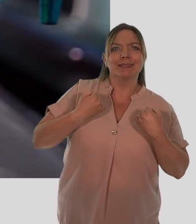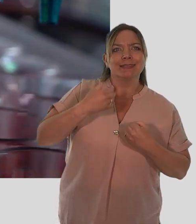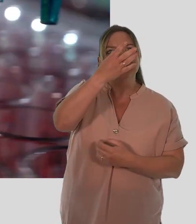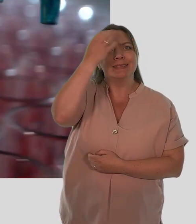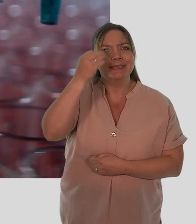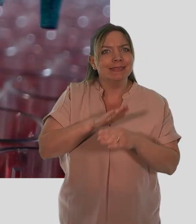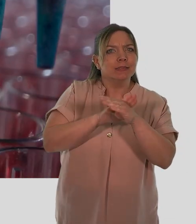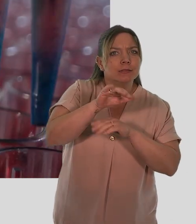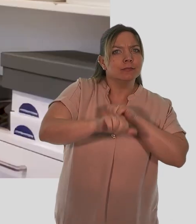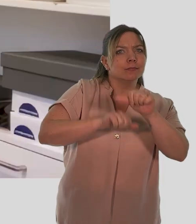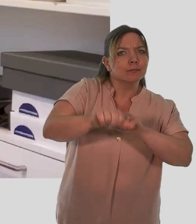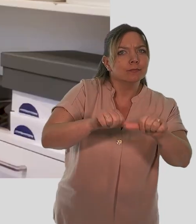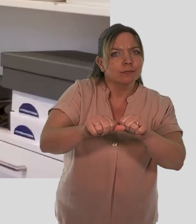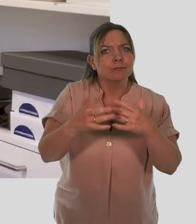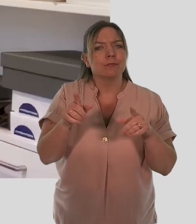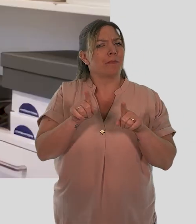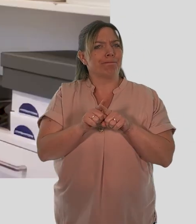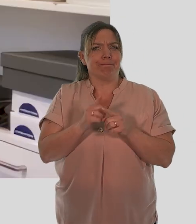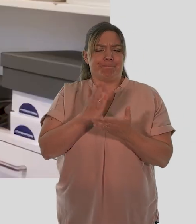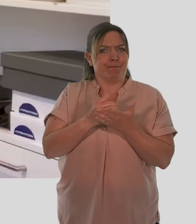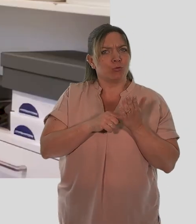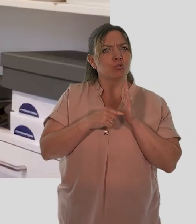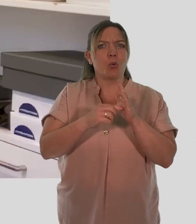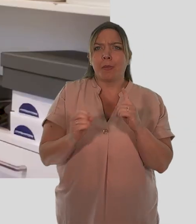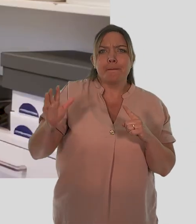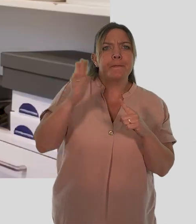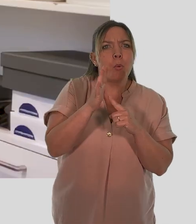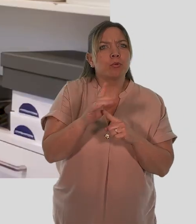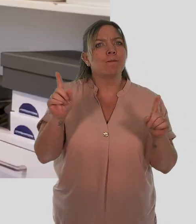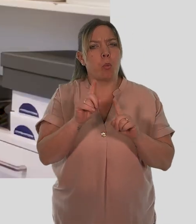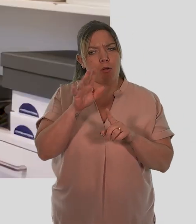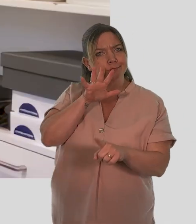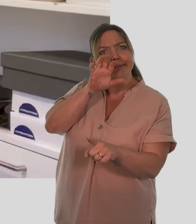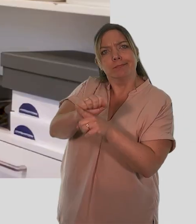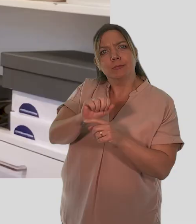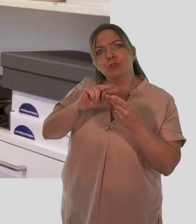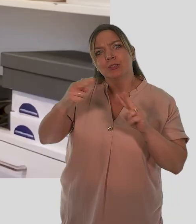and Japan represent concerted efforts towards identifying the pathological genes